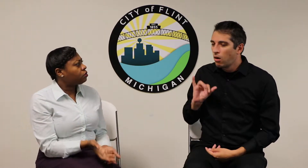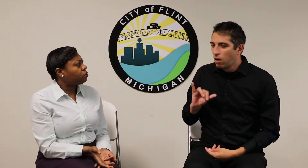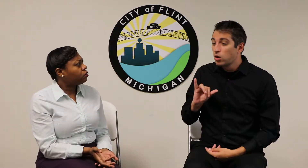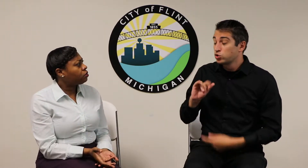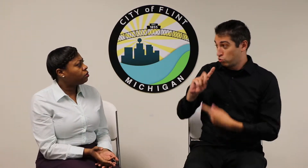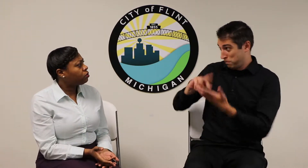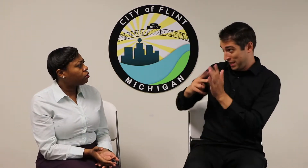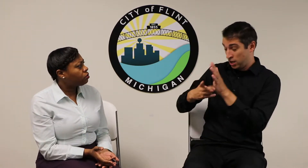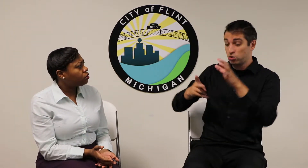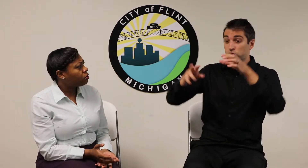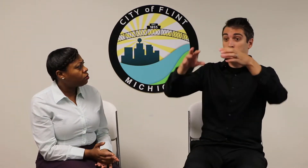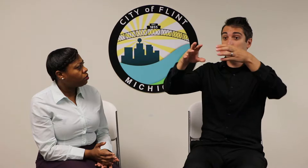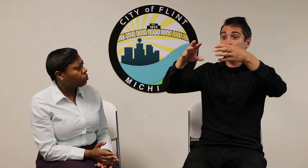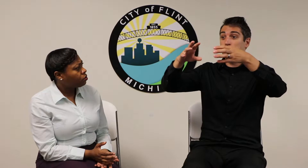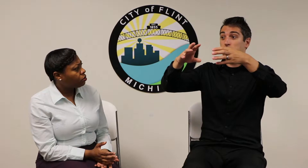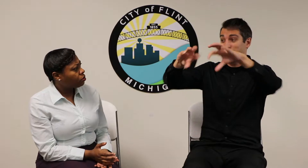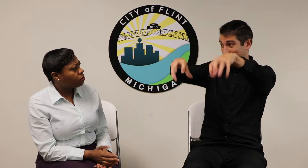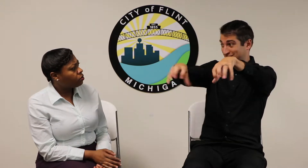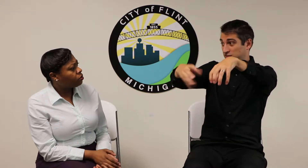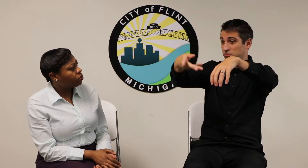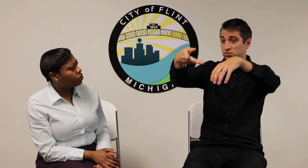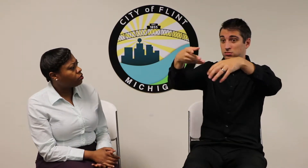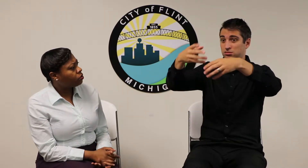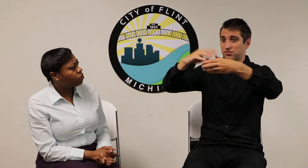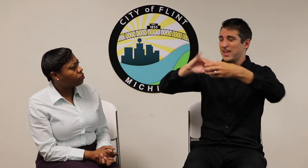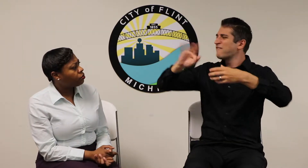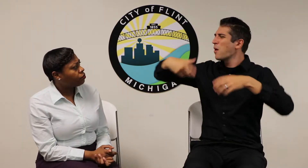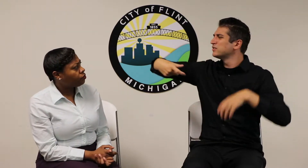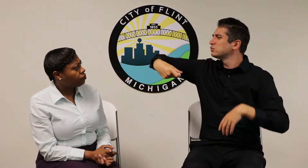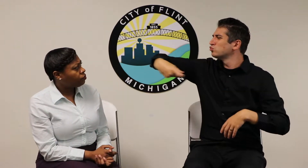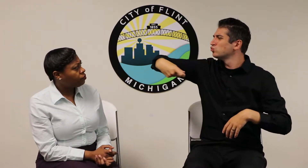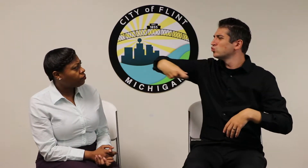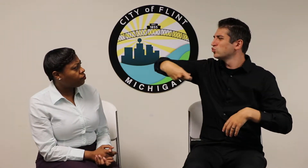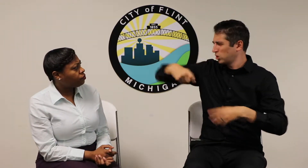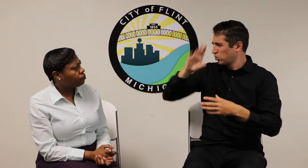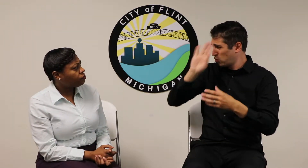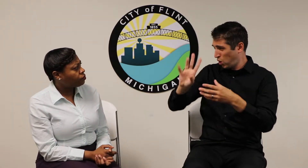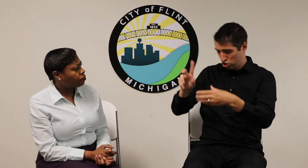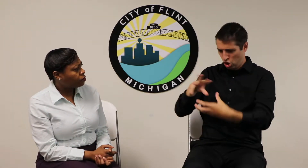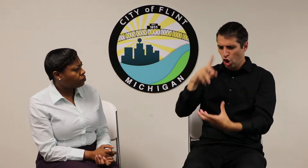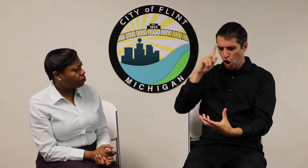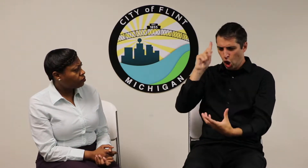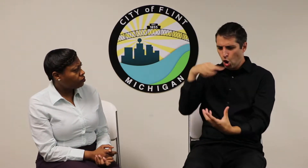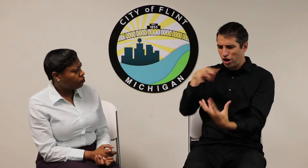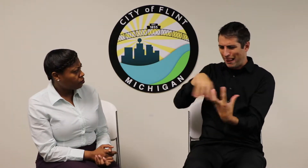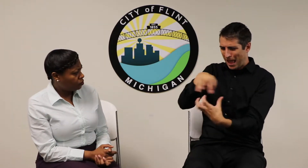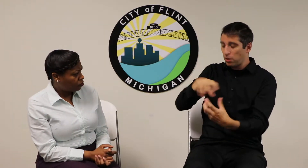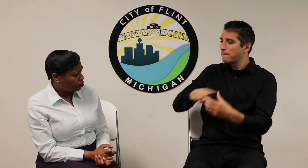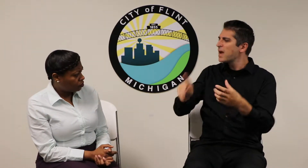Now when the water comes out the spigot if you have a sprayer tight it may look cloudy does it look cloudy once you hold it in a clear